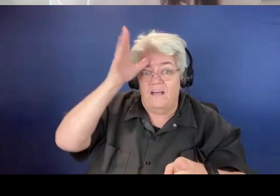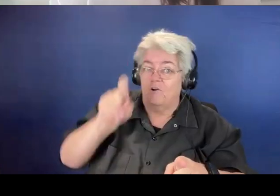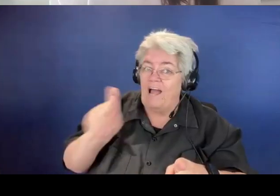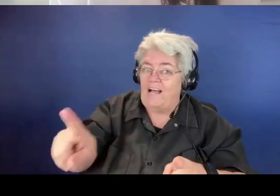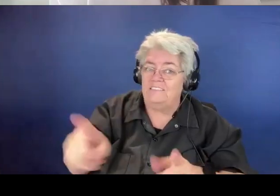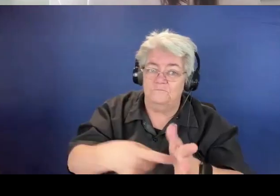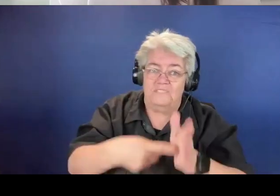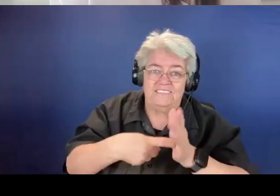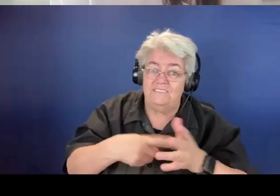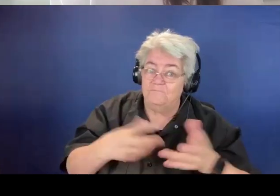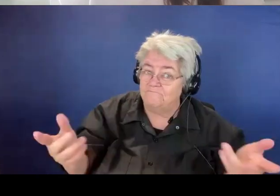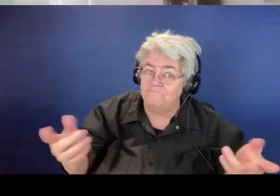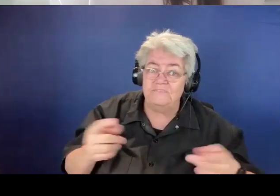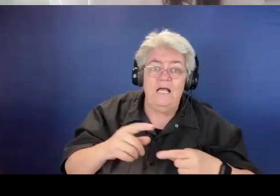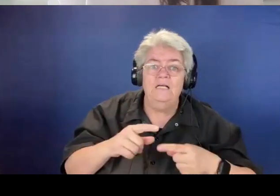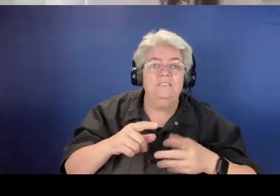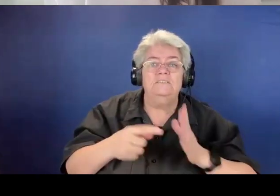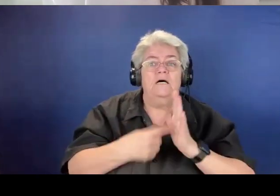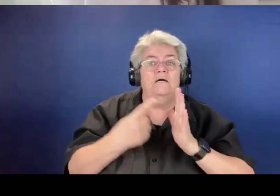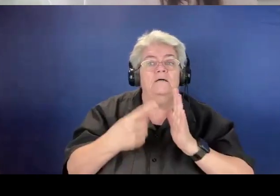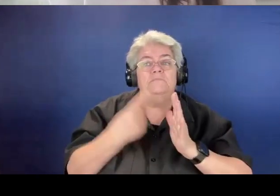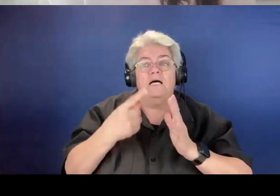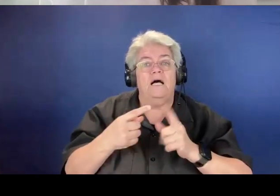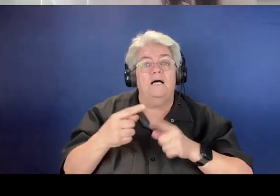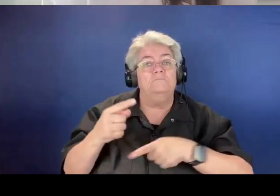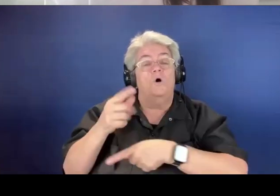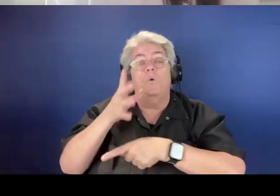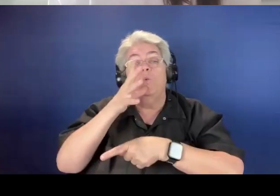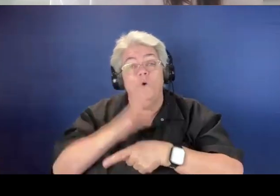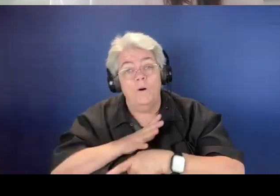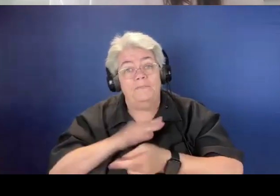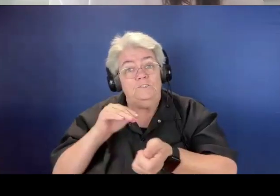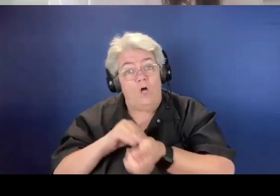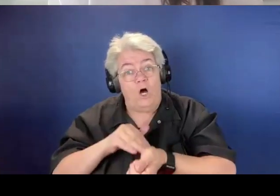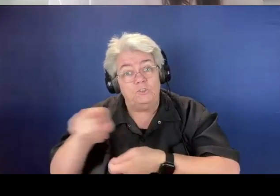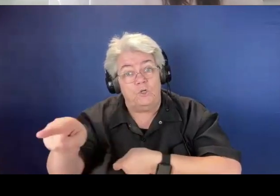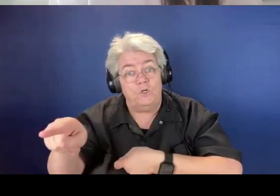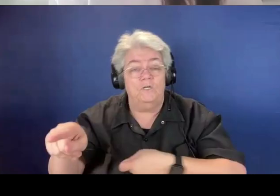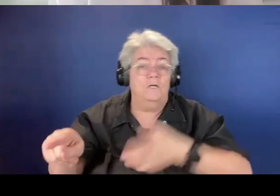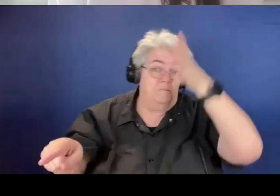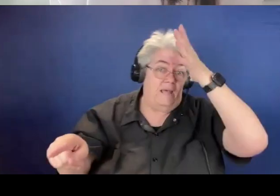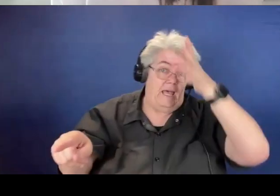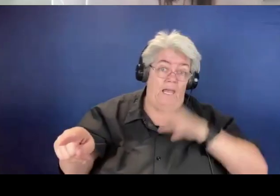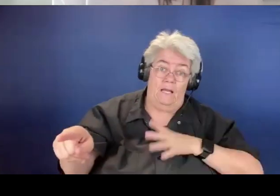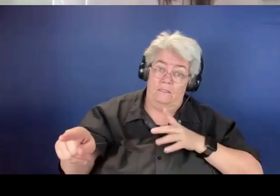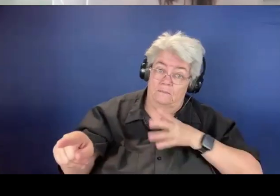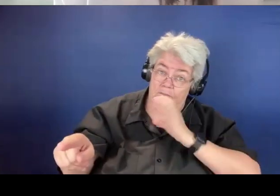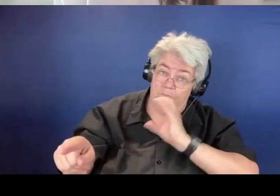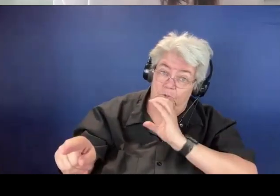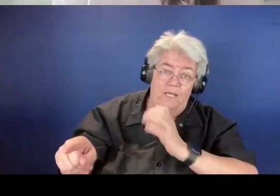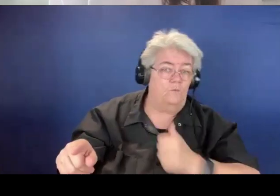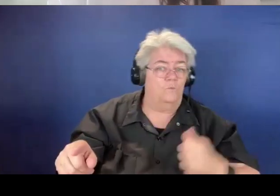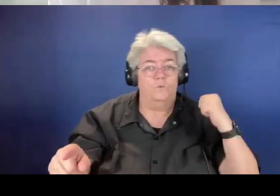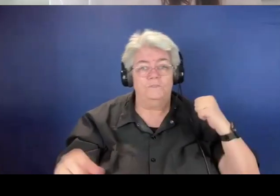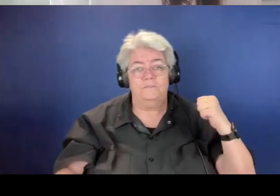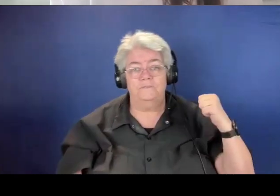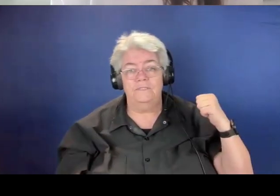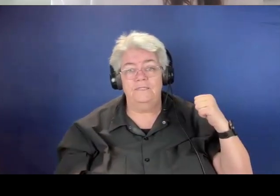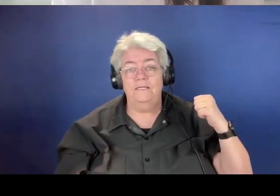between opposing genders, which can directly impact assessment and intervention when working with CLD populations as well or culturally and